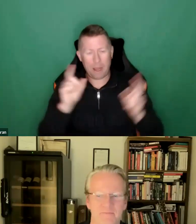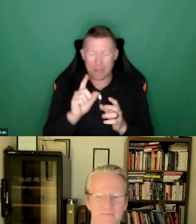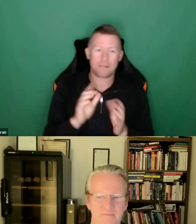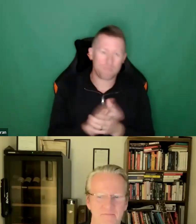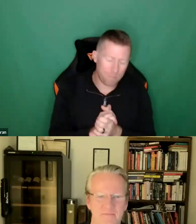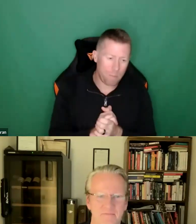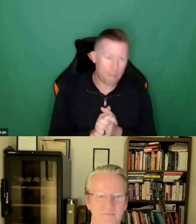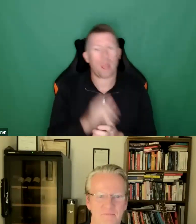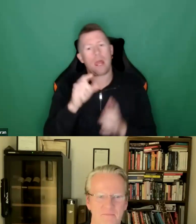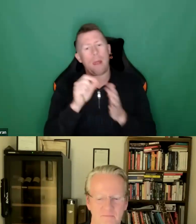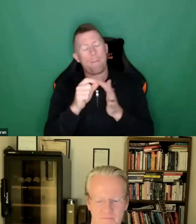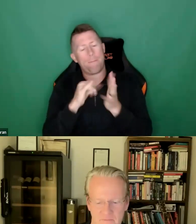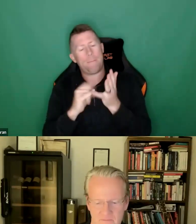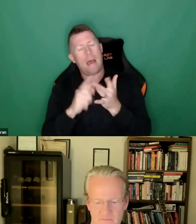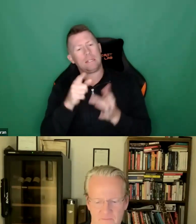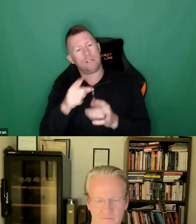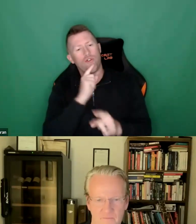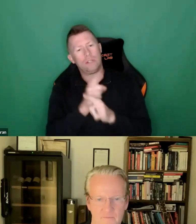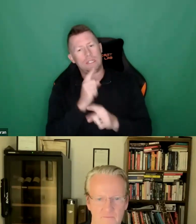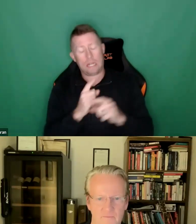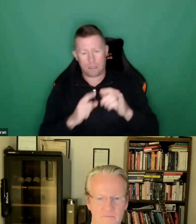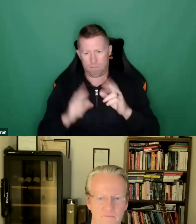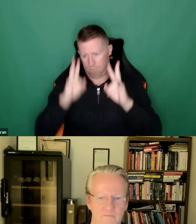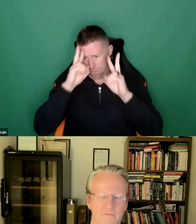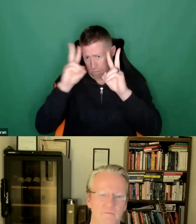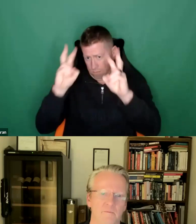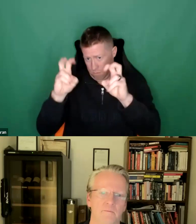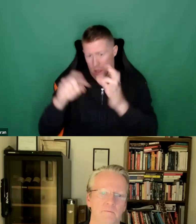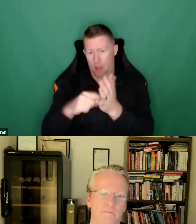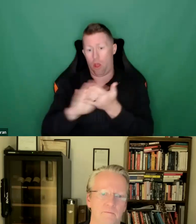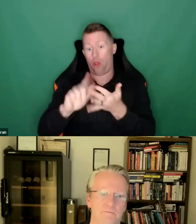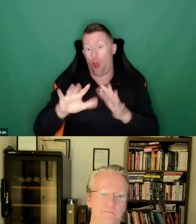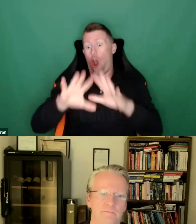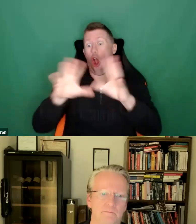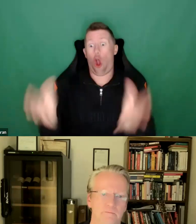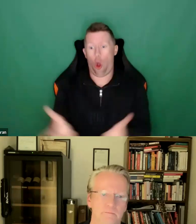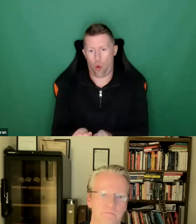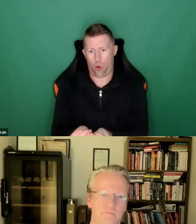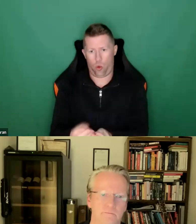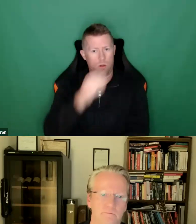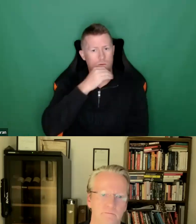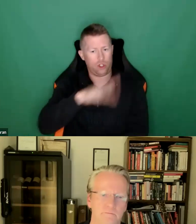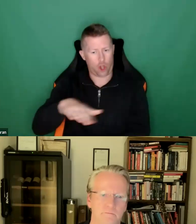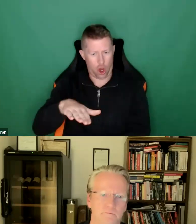having trouble keeping up with us so I think we need to slow down a little. We are